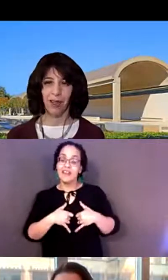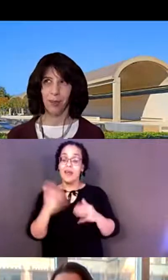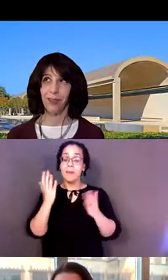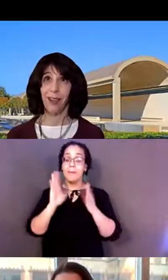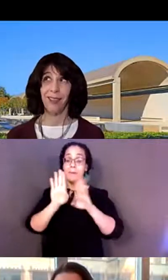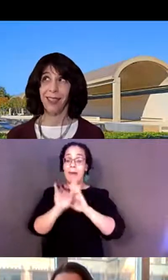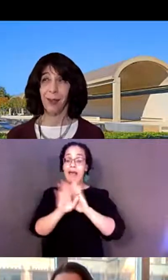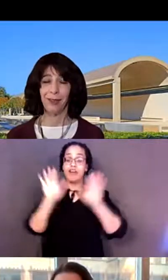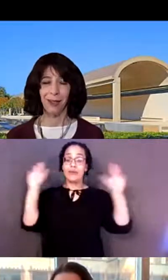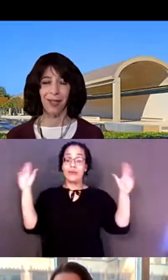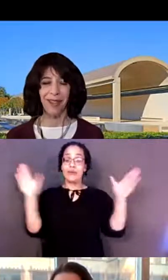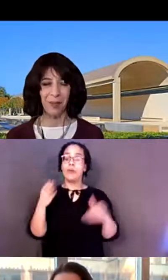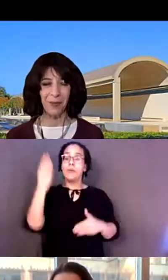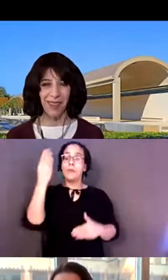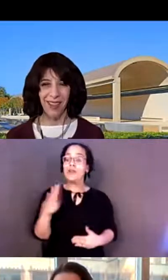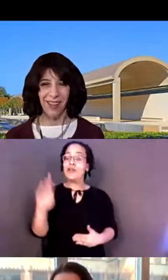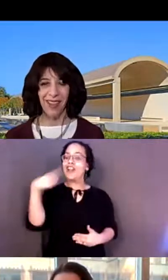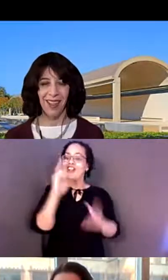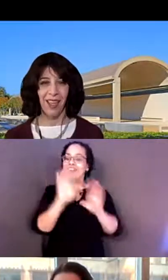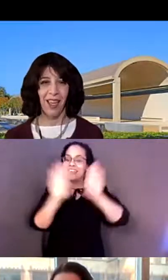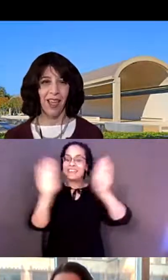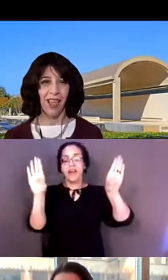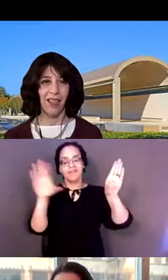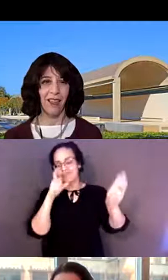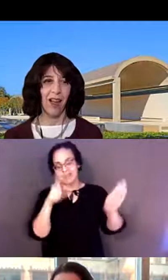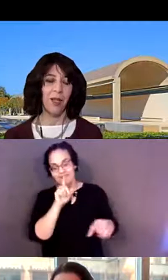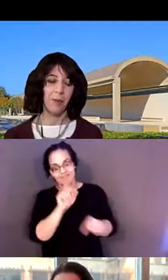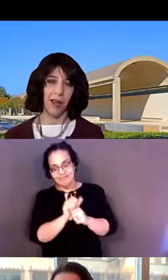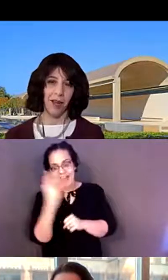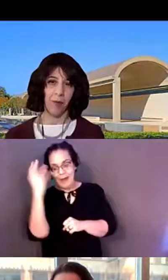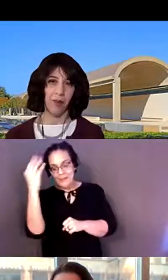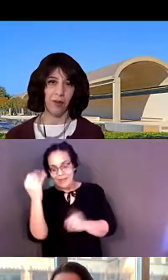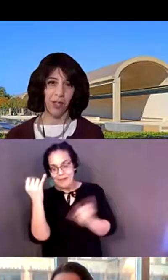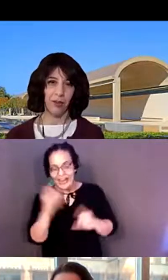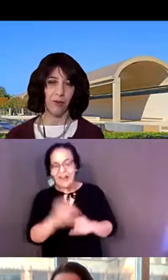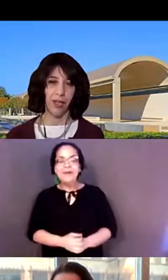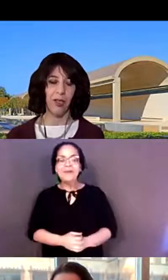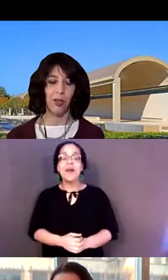we're not seeing outside right now